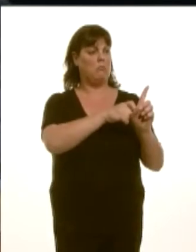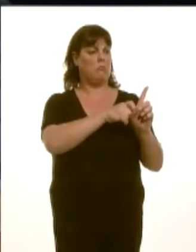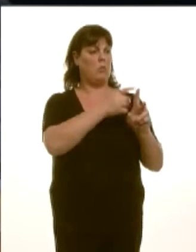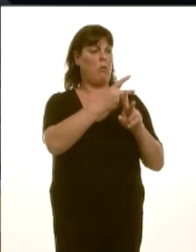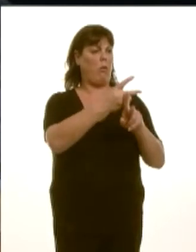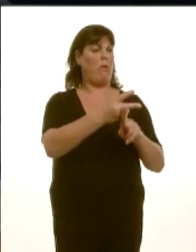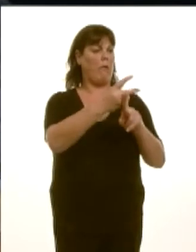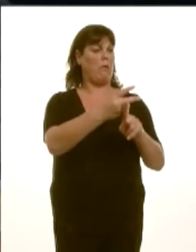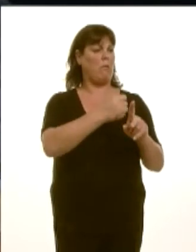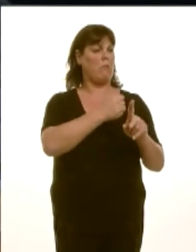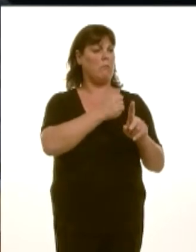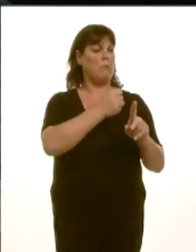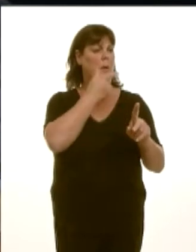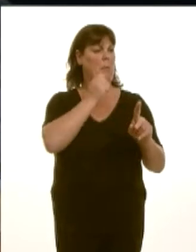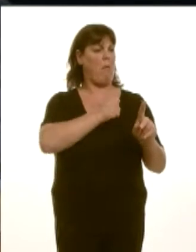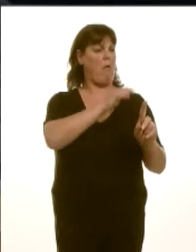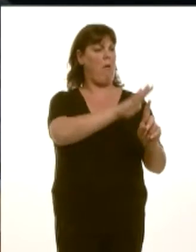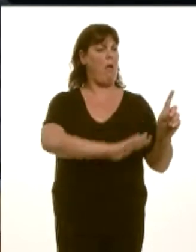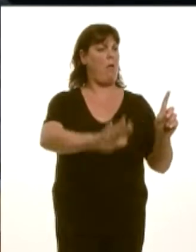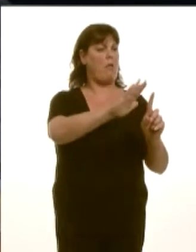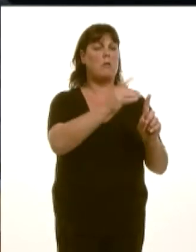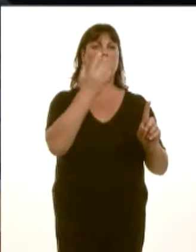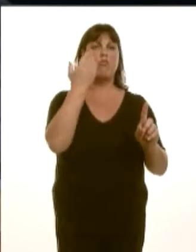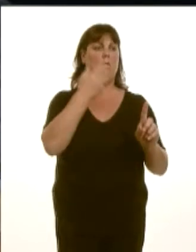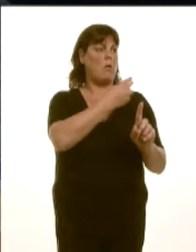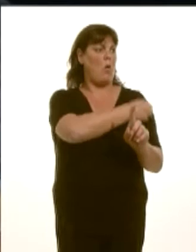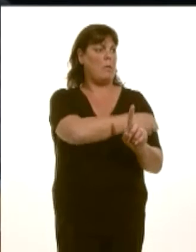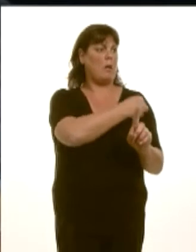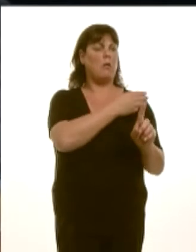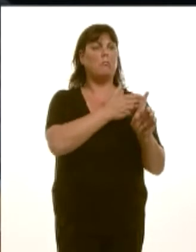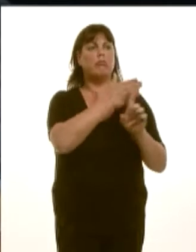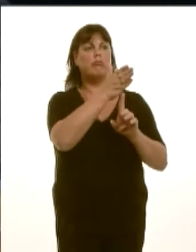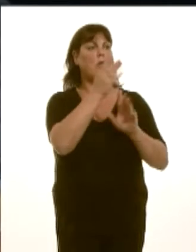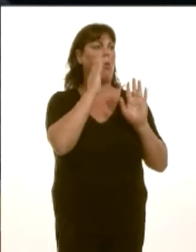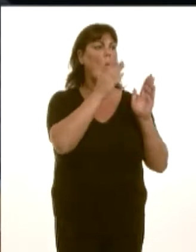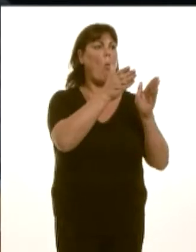He stated that on a recent ward round, of the 12 patients in his beds, five were suffering